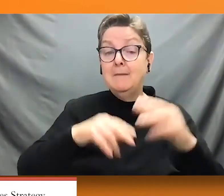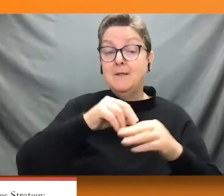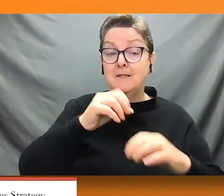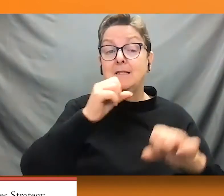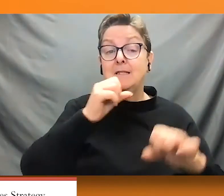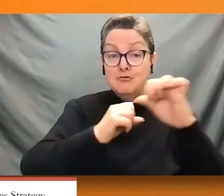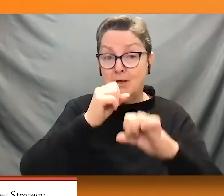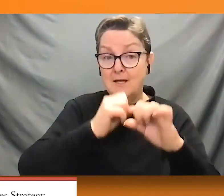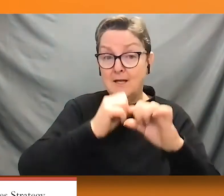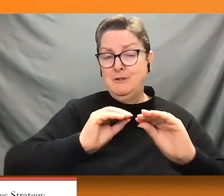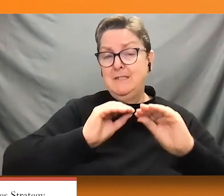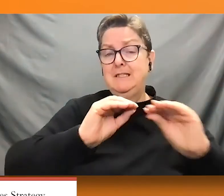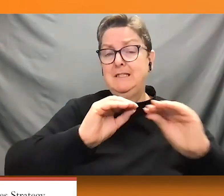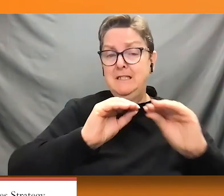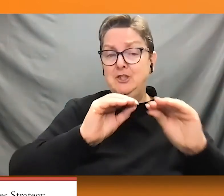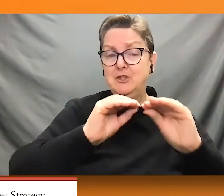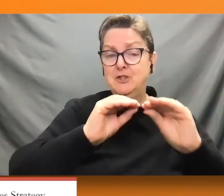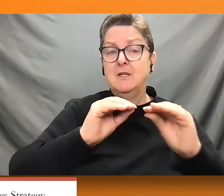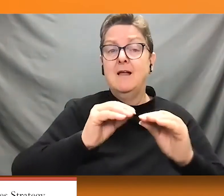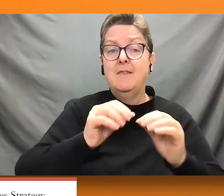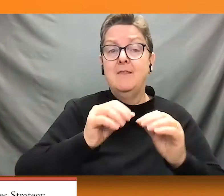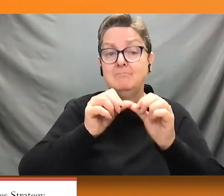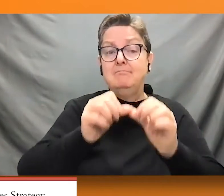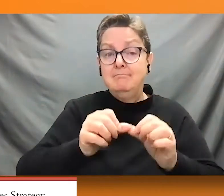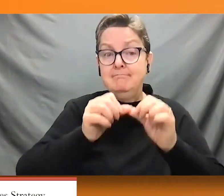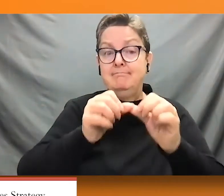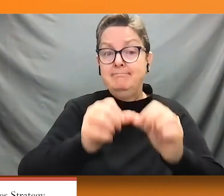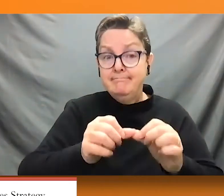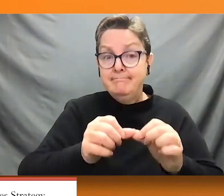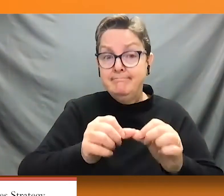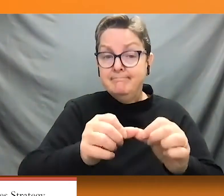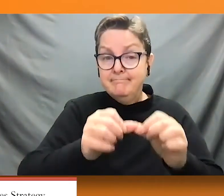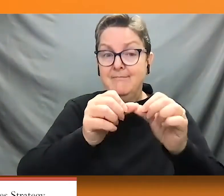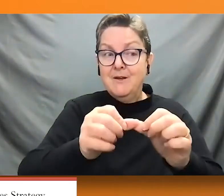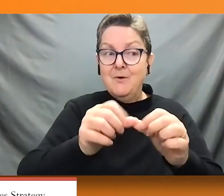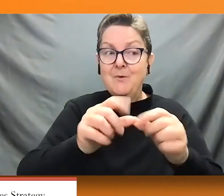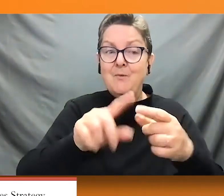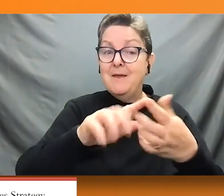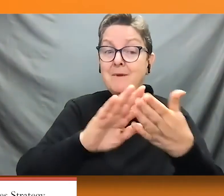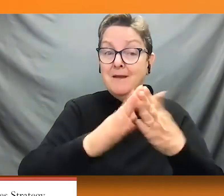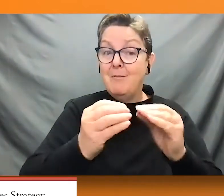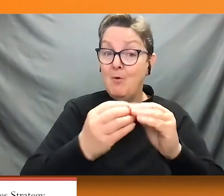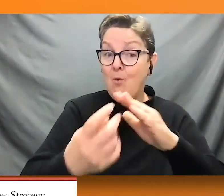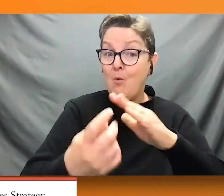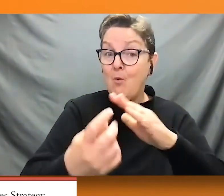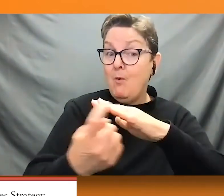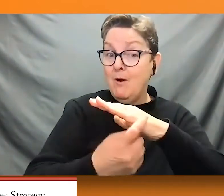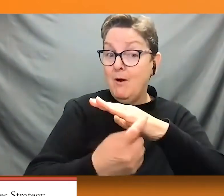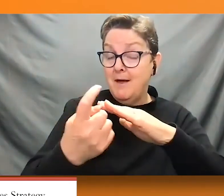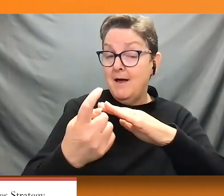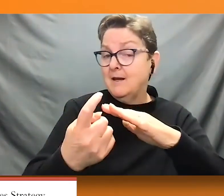And then, once they become more automa--auto--autom-- more automatic,